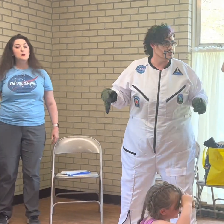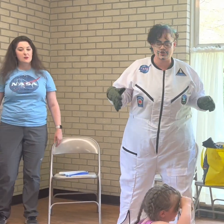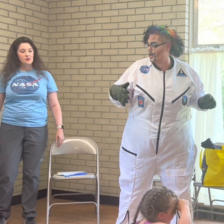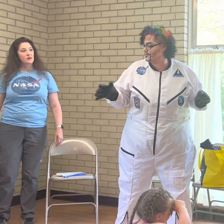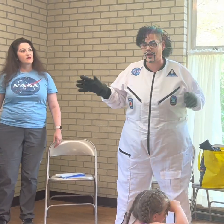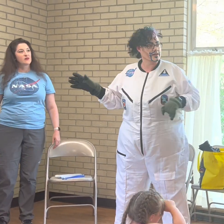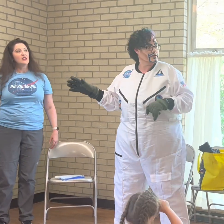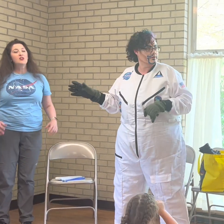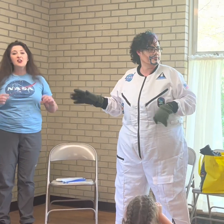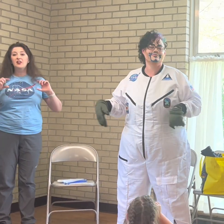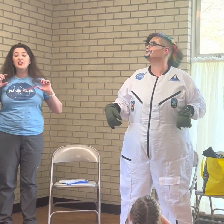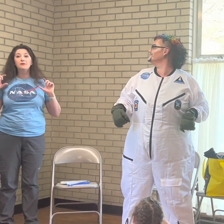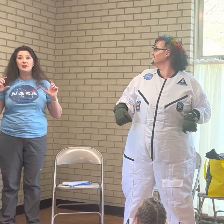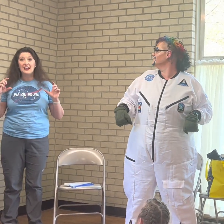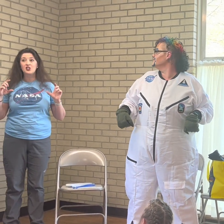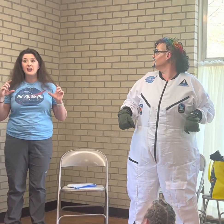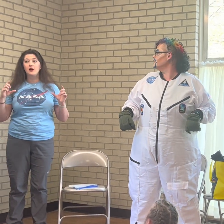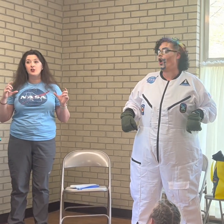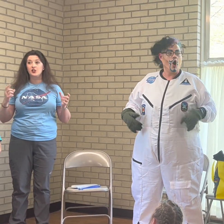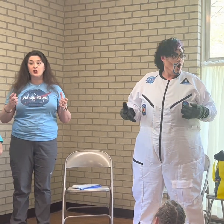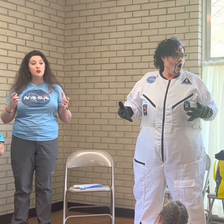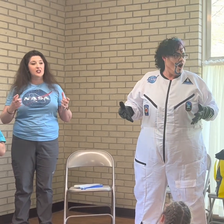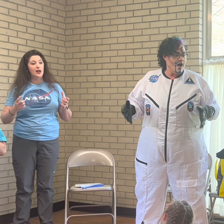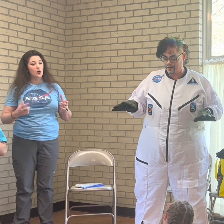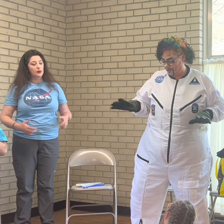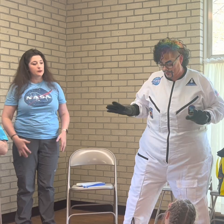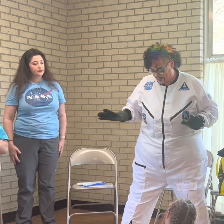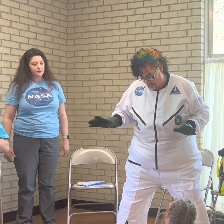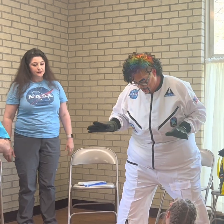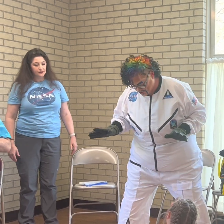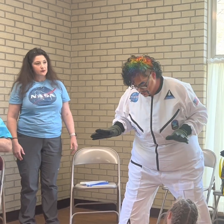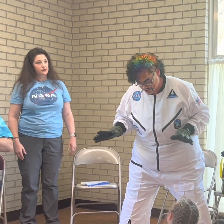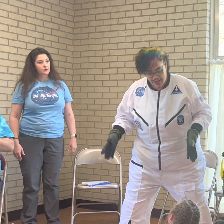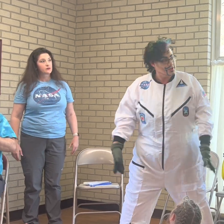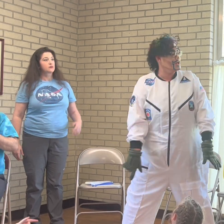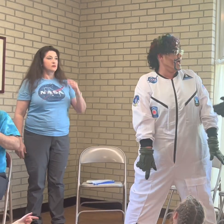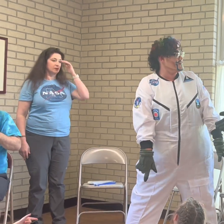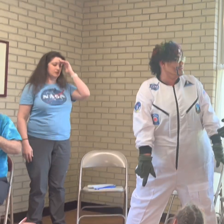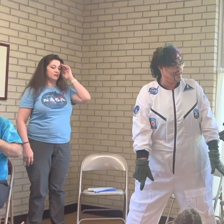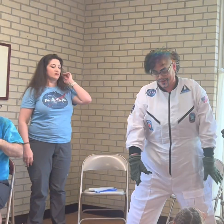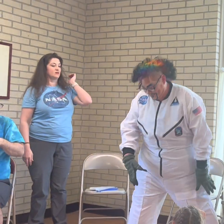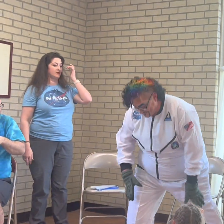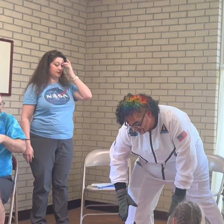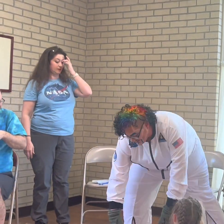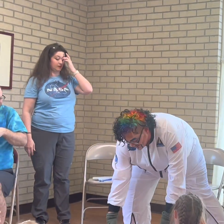find it. Dr. Shannon: You just have a little flashlight on your suit to help. Mr. Dixon: Look! I found it!